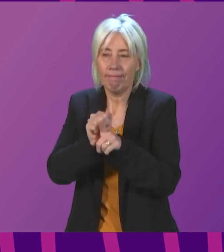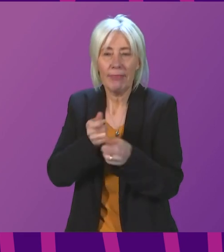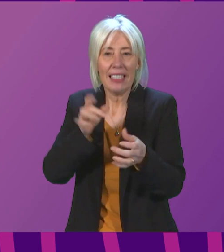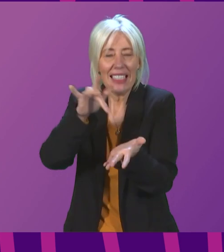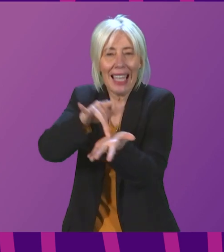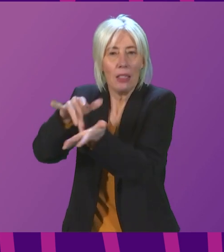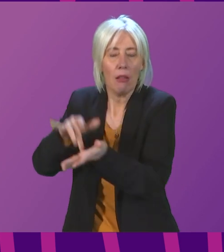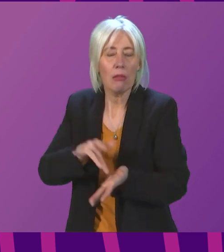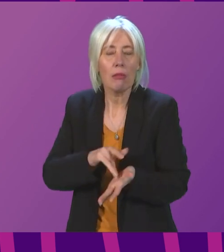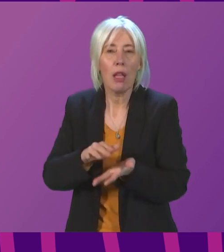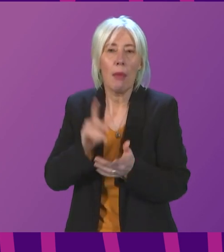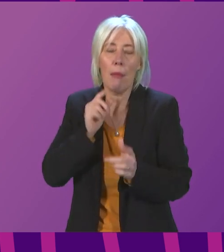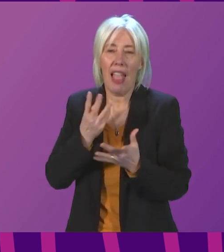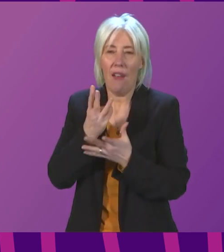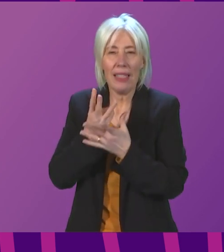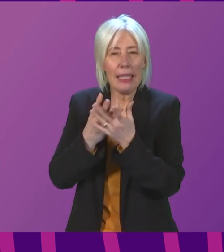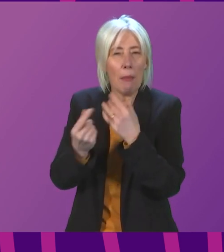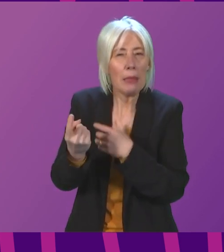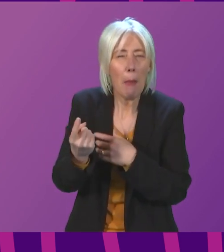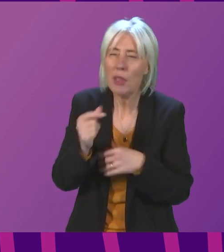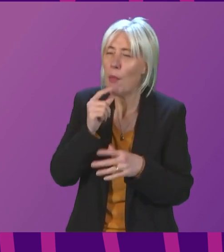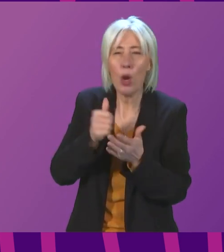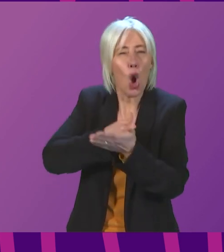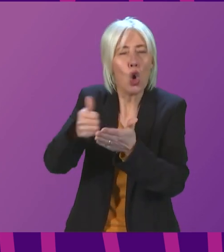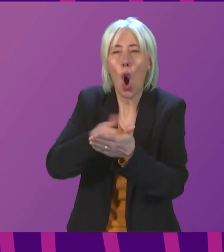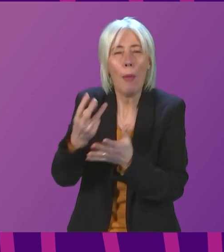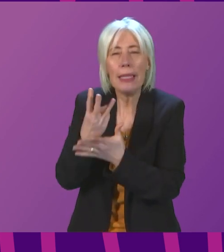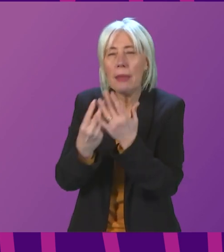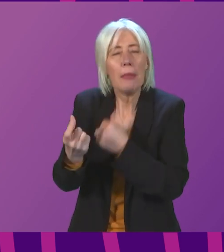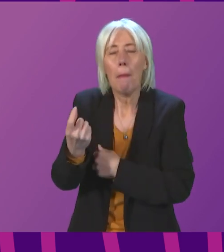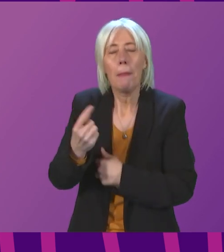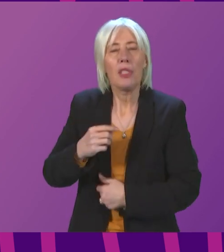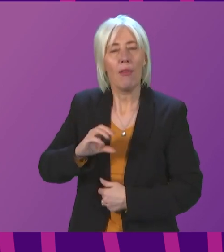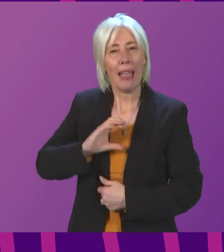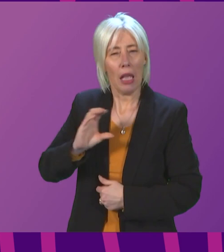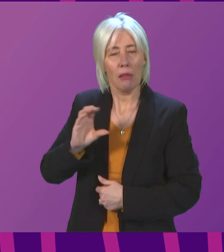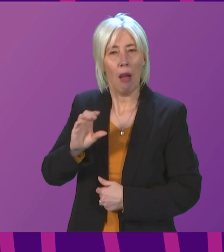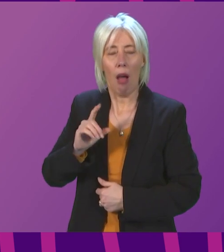people with less common symptoms of cancer can get the same fast-track access—and,